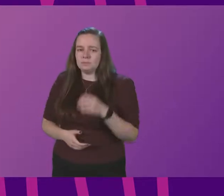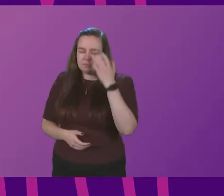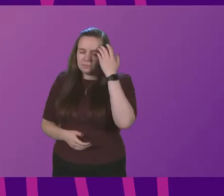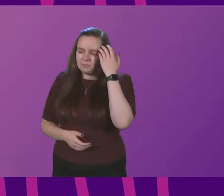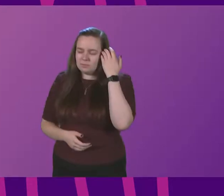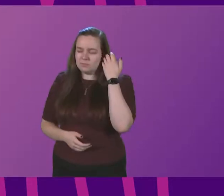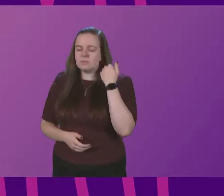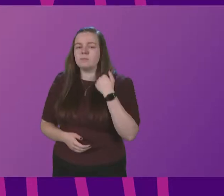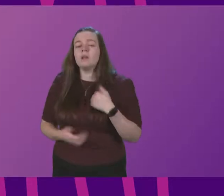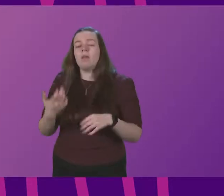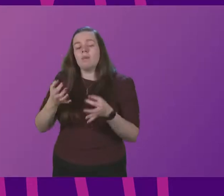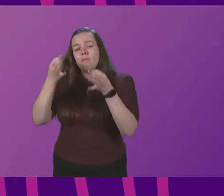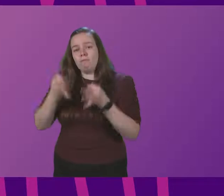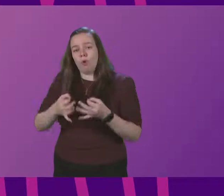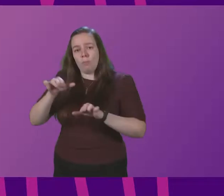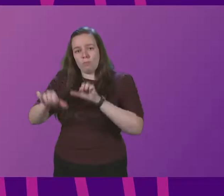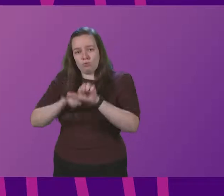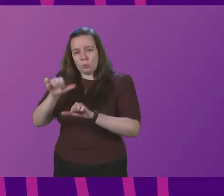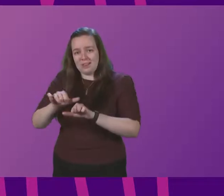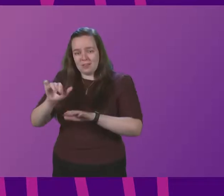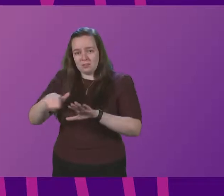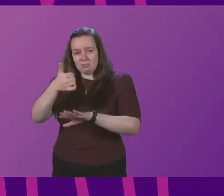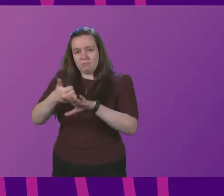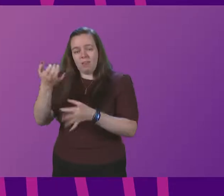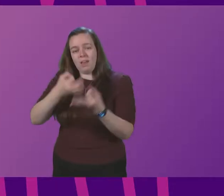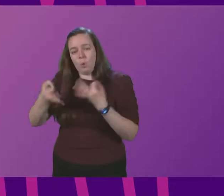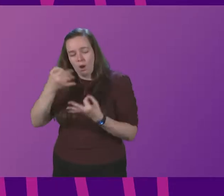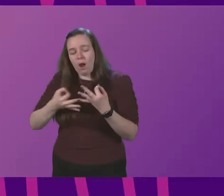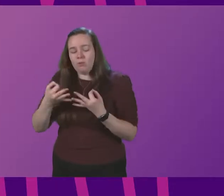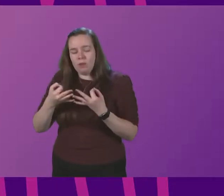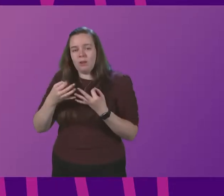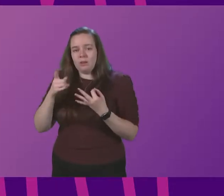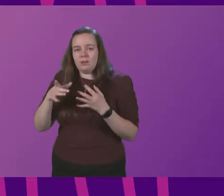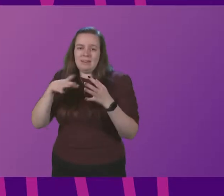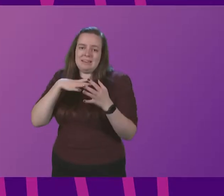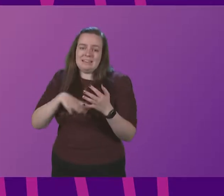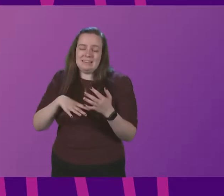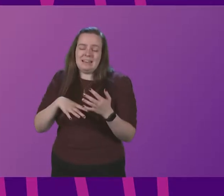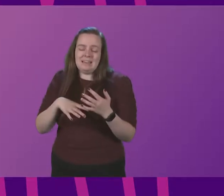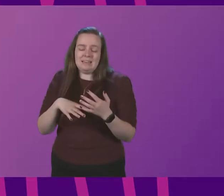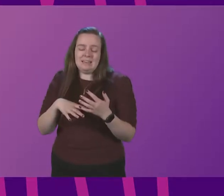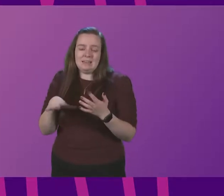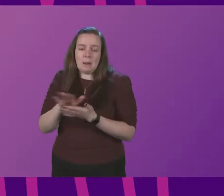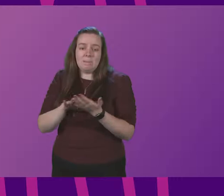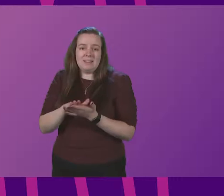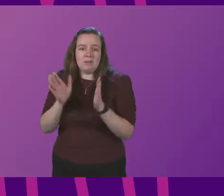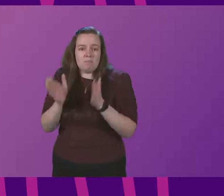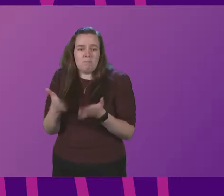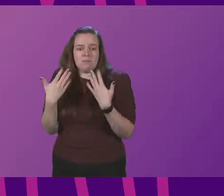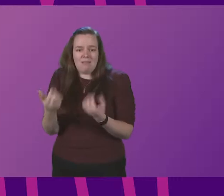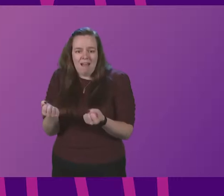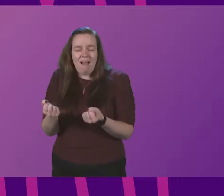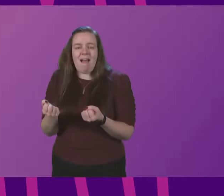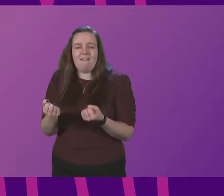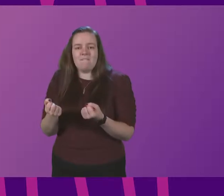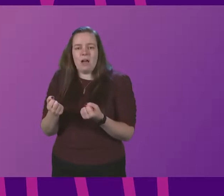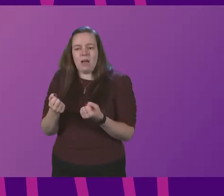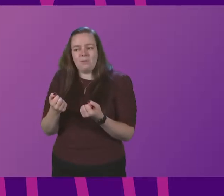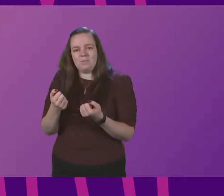The formal process of establishing the inquiry requires a setting-up date to be established,